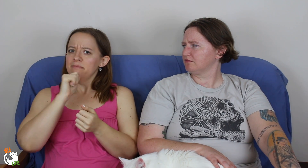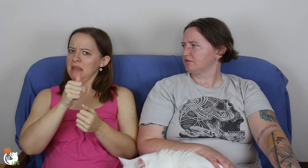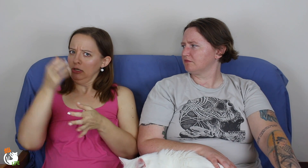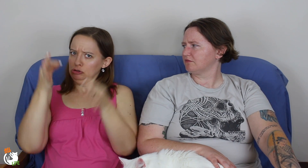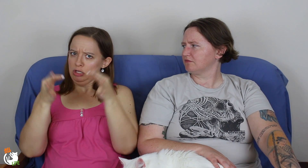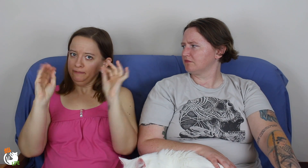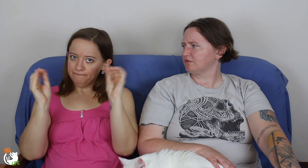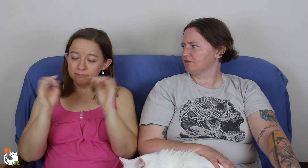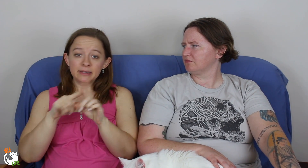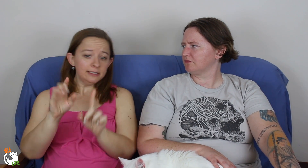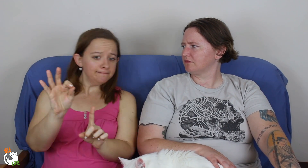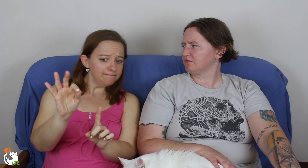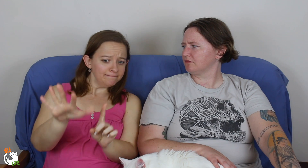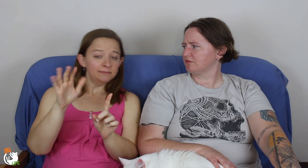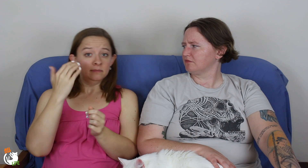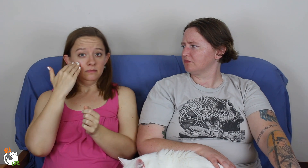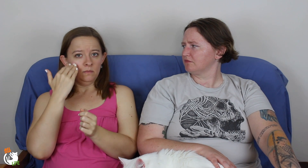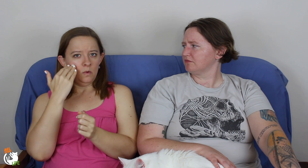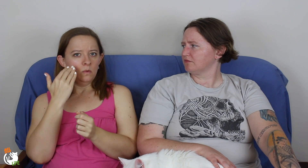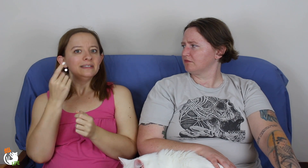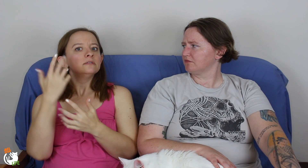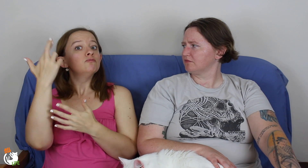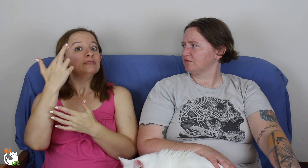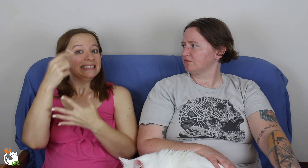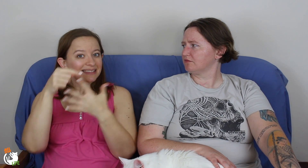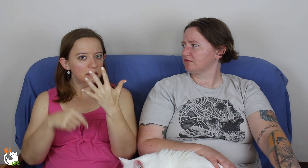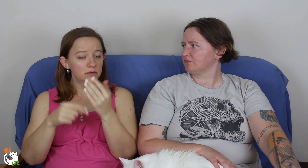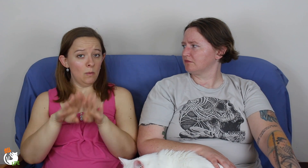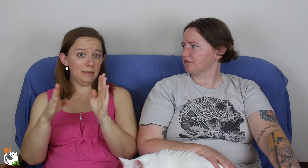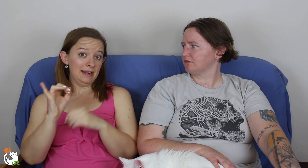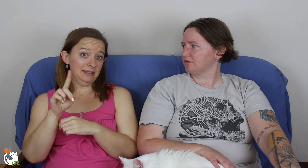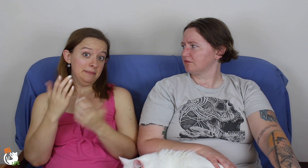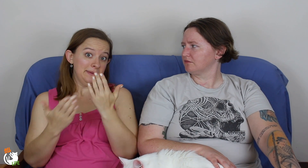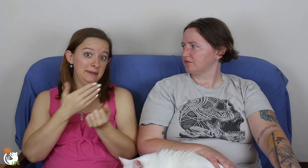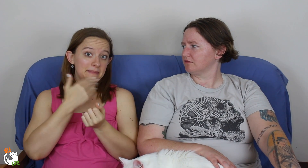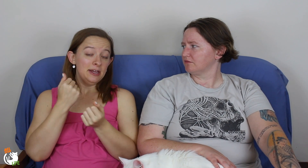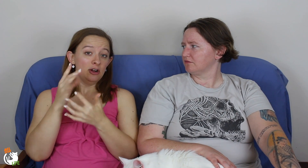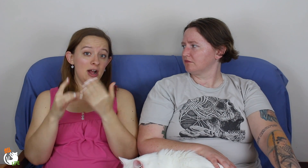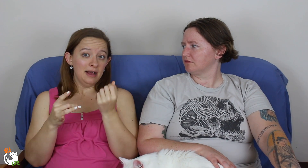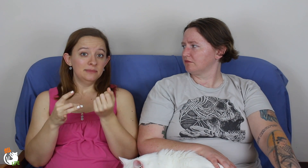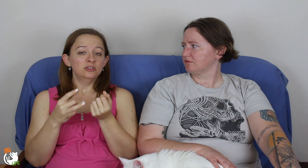they did not pass any judgment, but they just said "Hey here's some reasons you might want to do open ID.